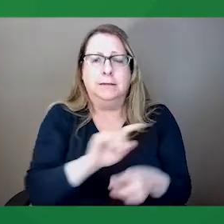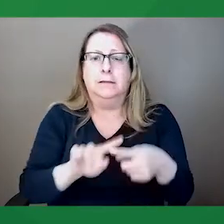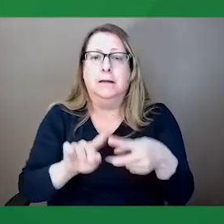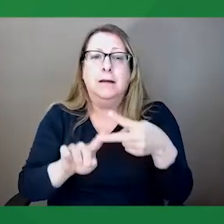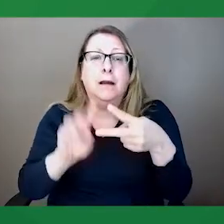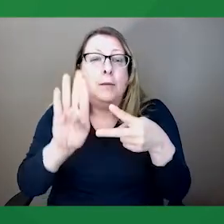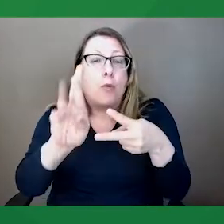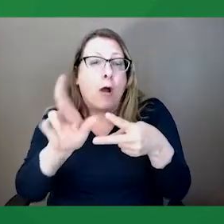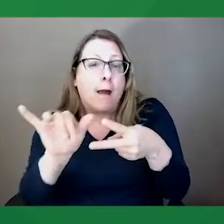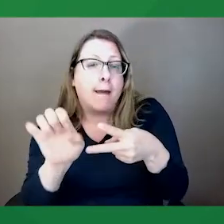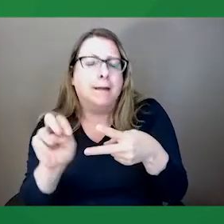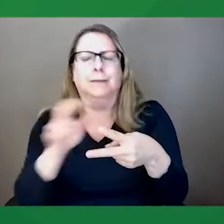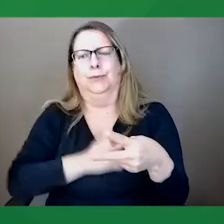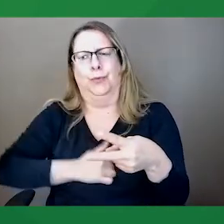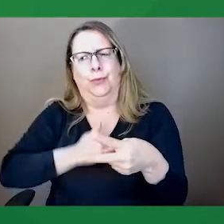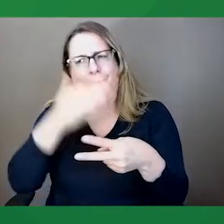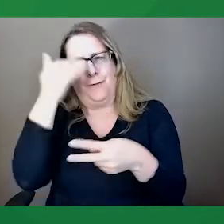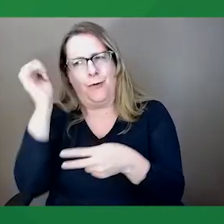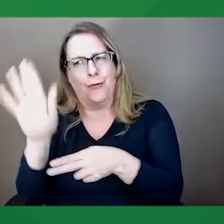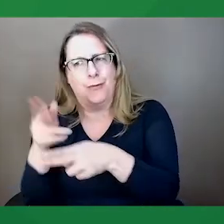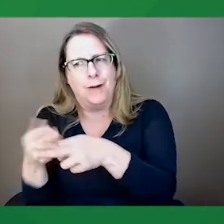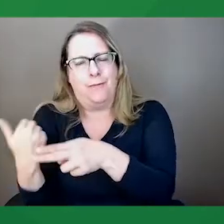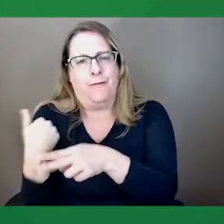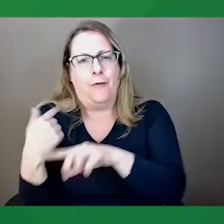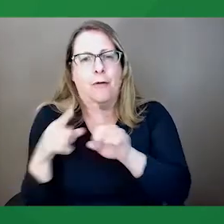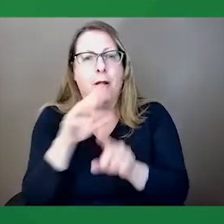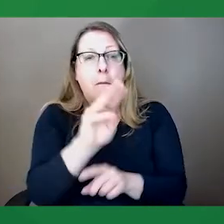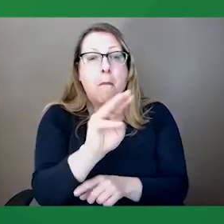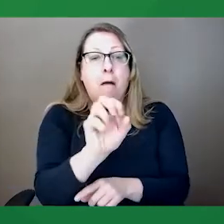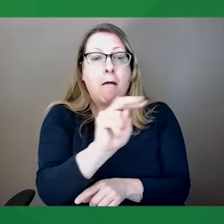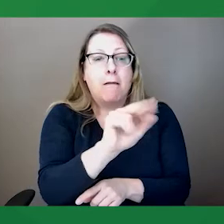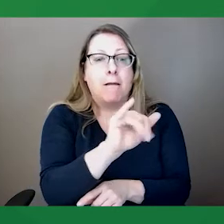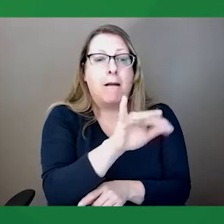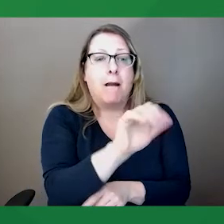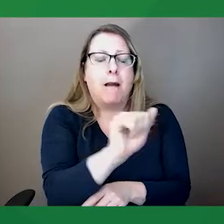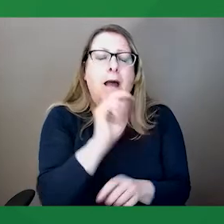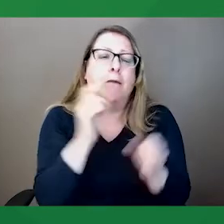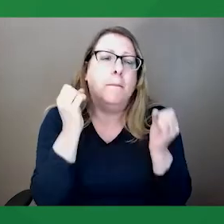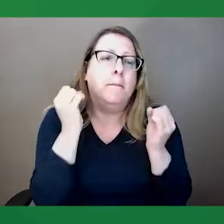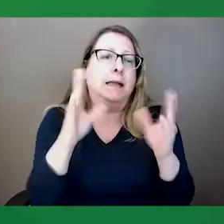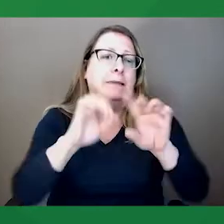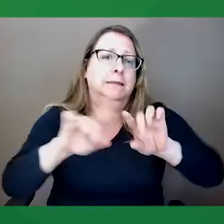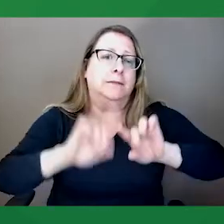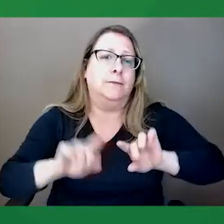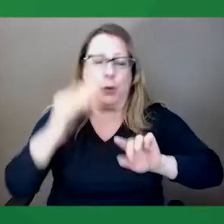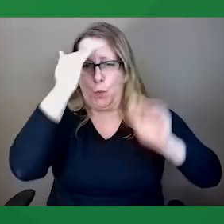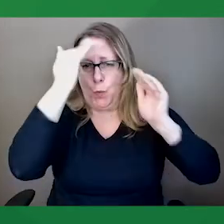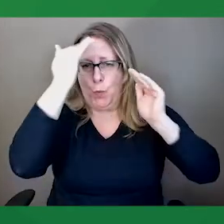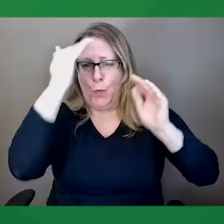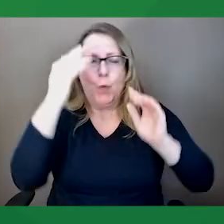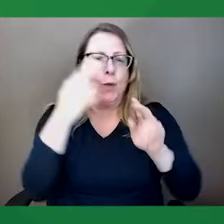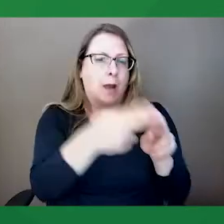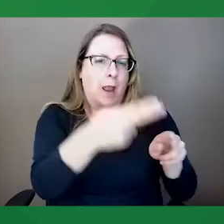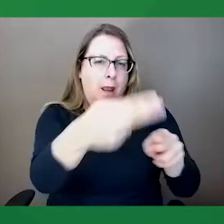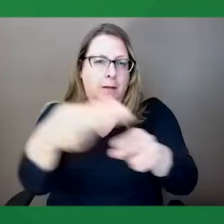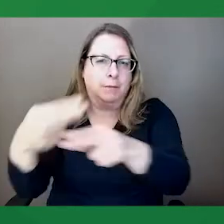Brian, sorry that I forgot your name earlier. Yeah, Monica's here. We have so many names here. So whoever is attending